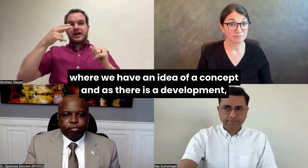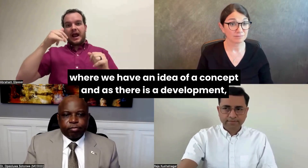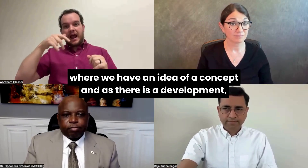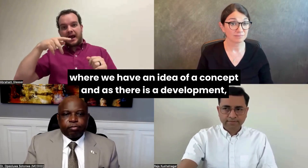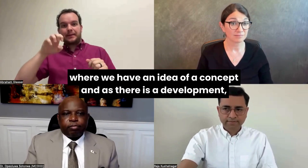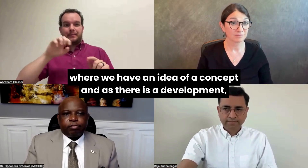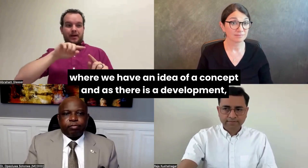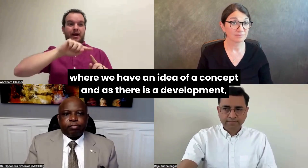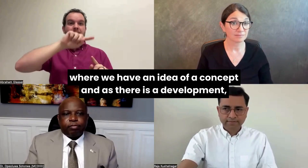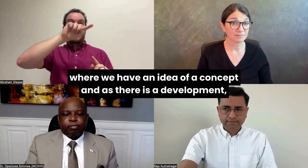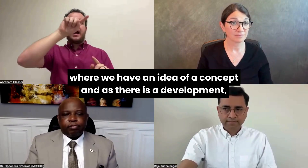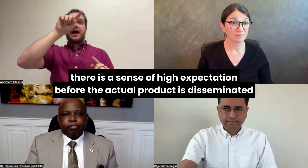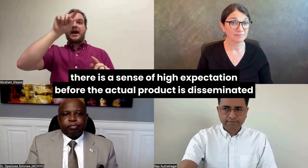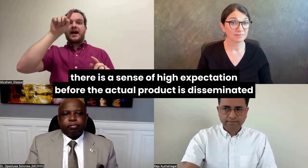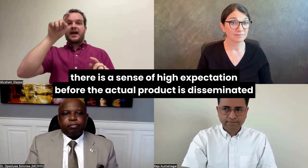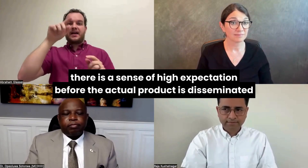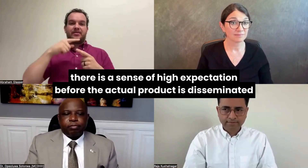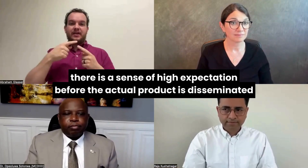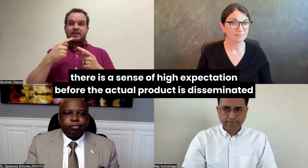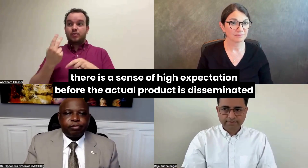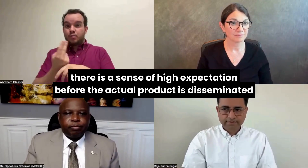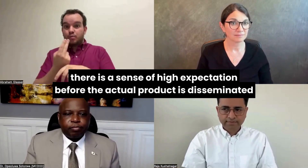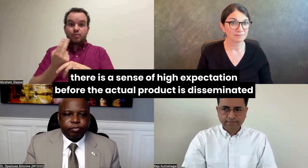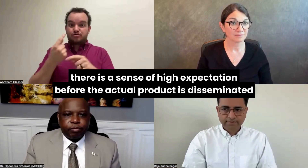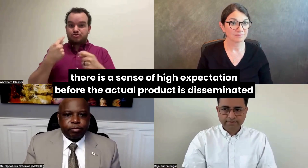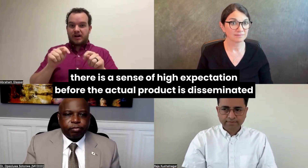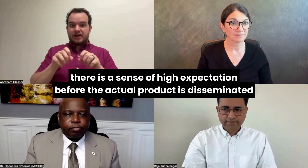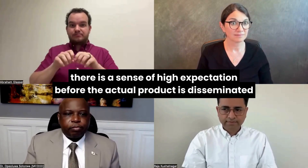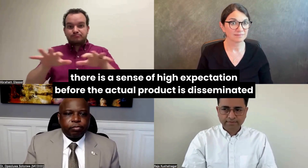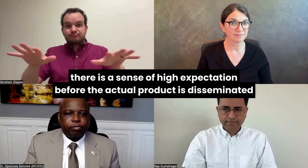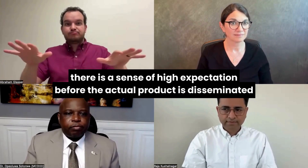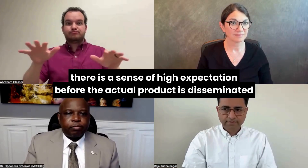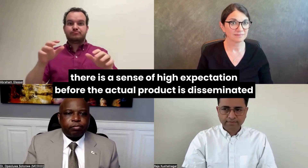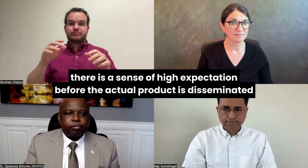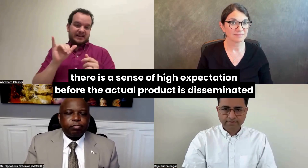there is a sense of high expectation before the actual product is disseminated